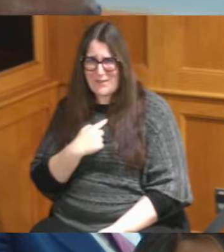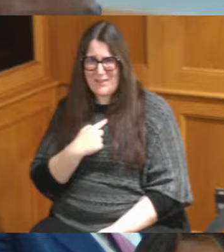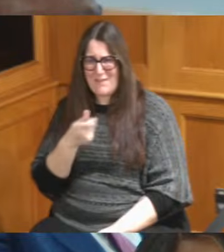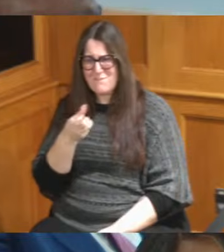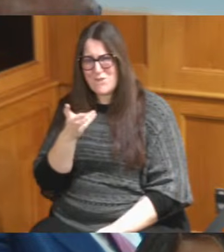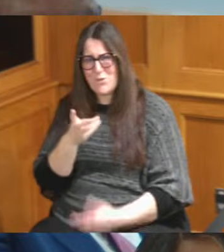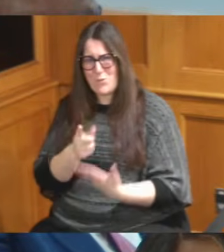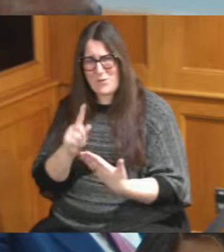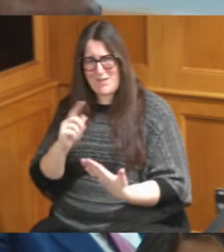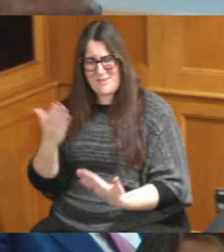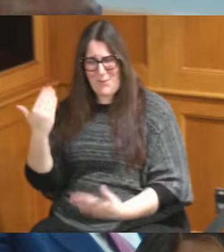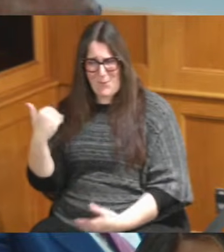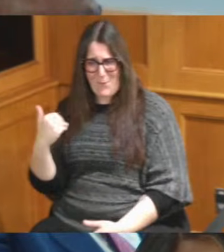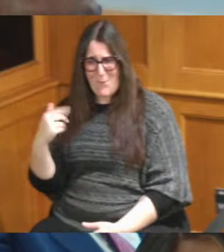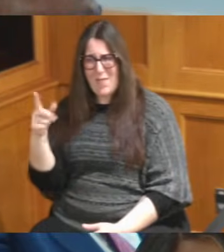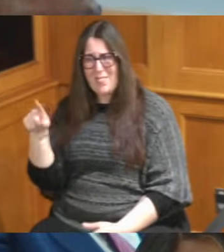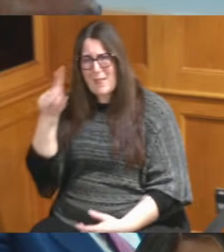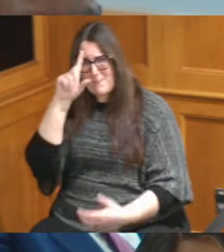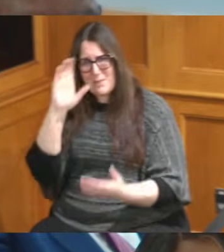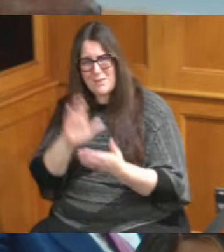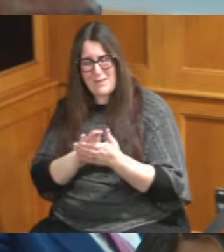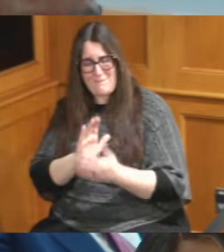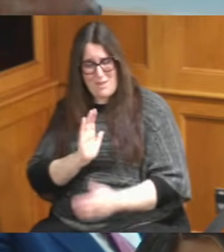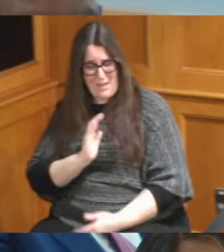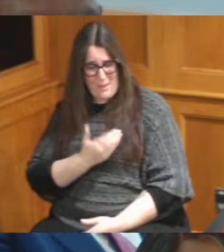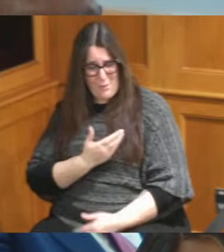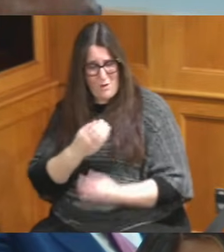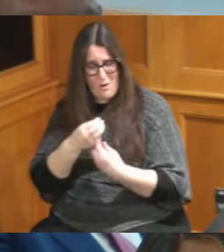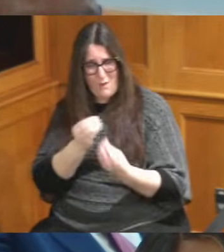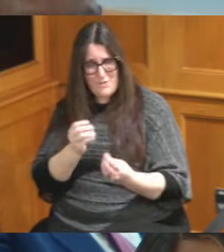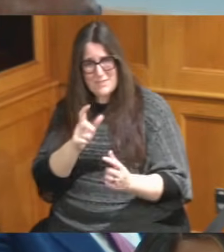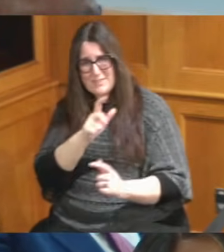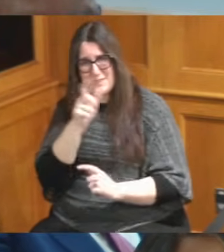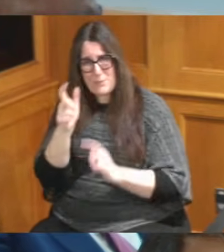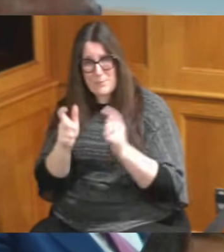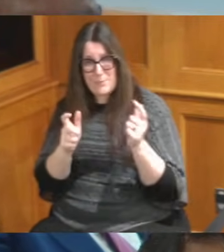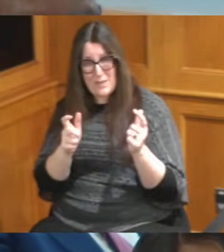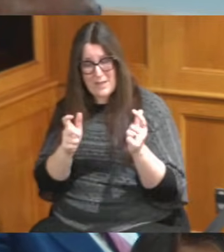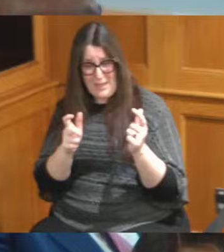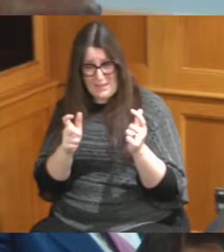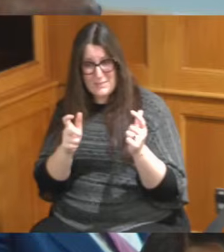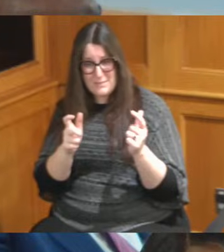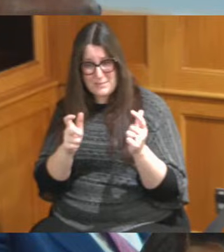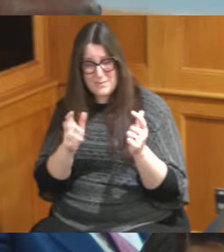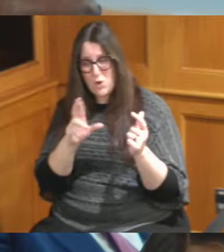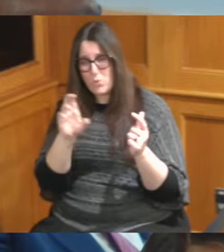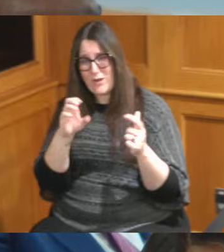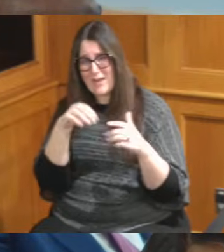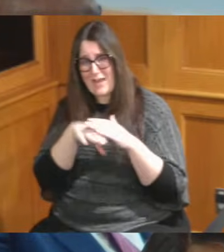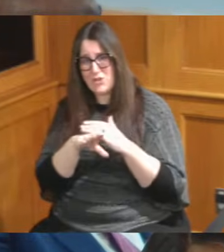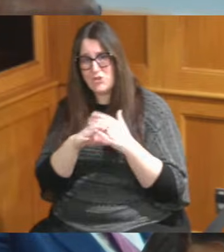ago that they believe our office is one of the largest offices in like a re-entry office itself